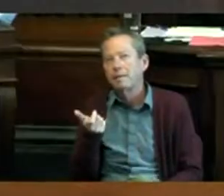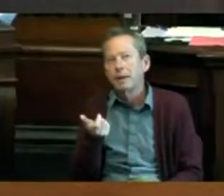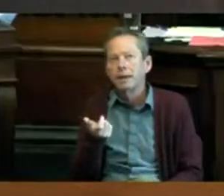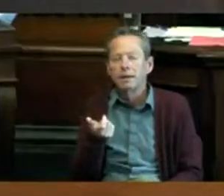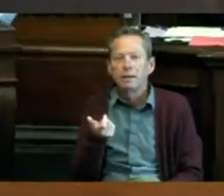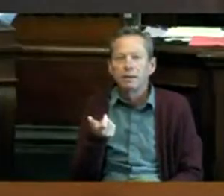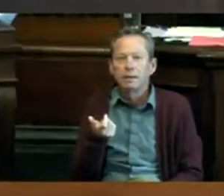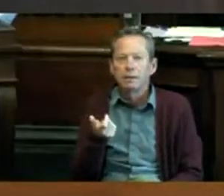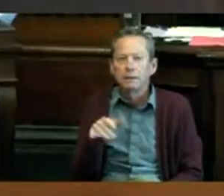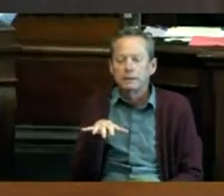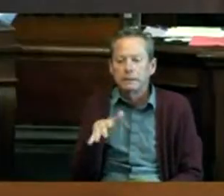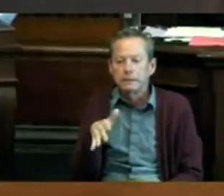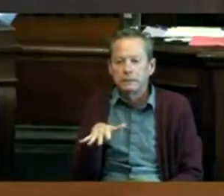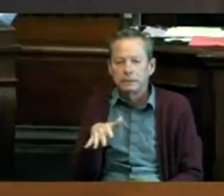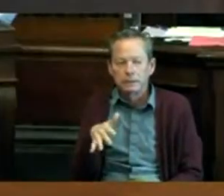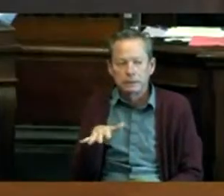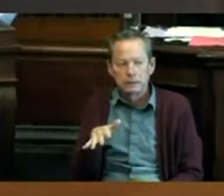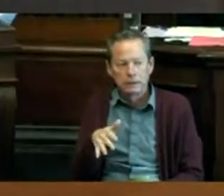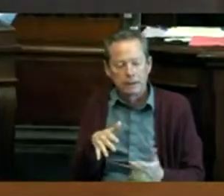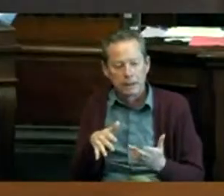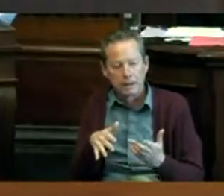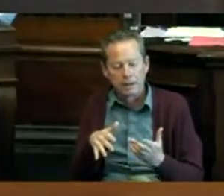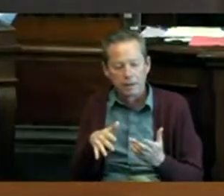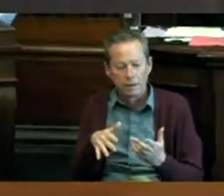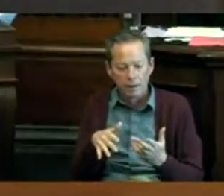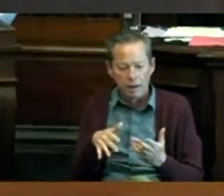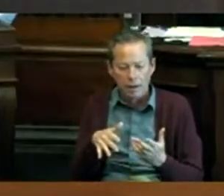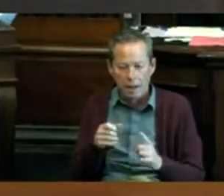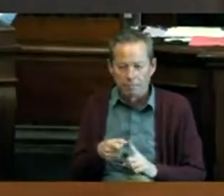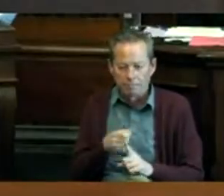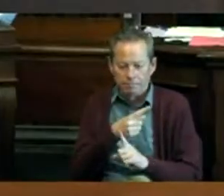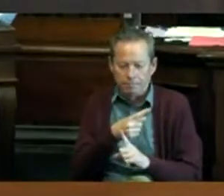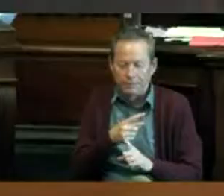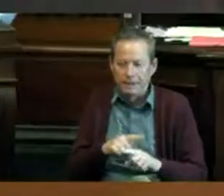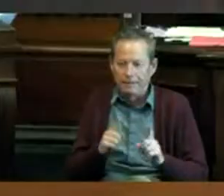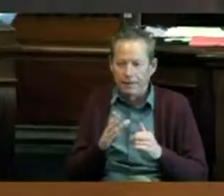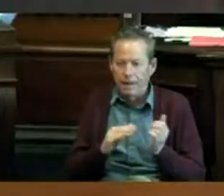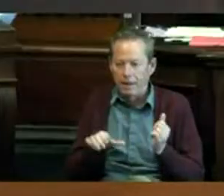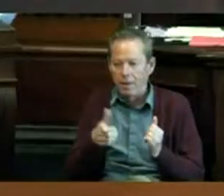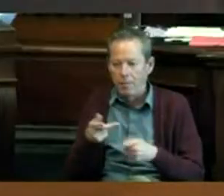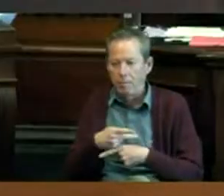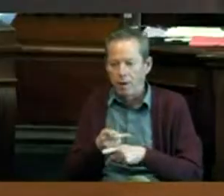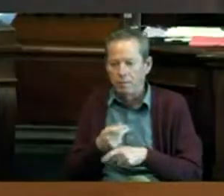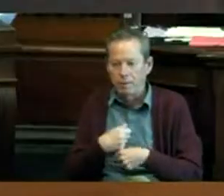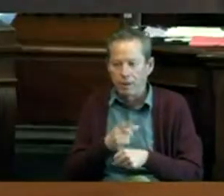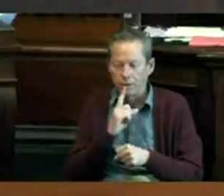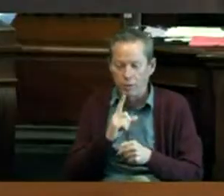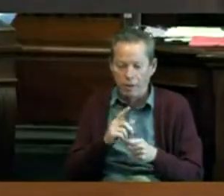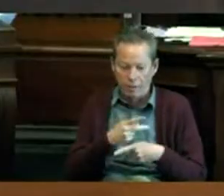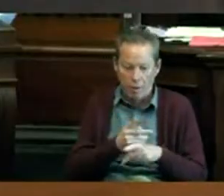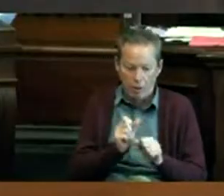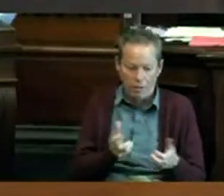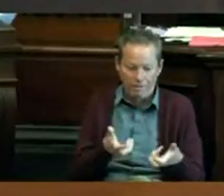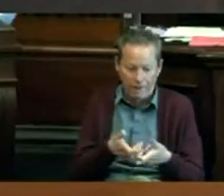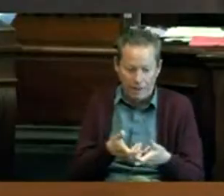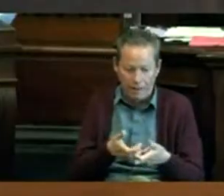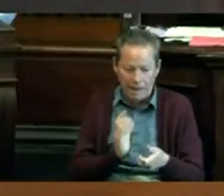requirements, including what can be a little bit not so out of